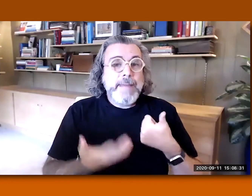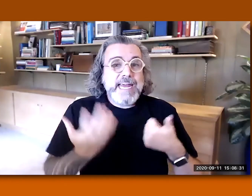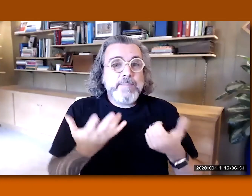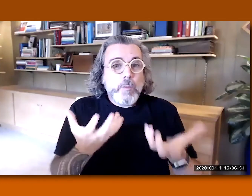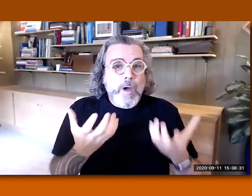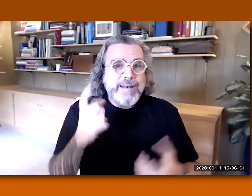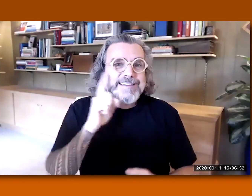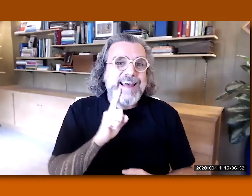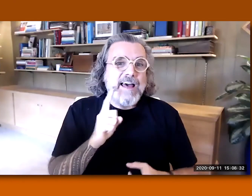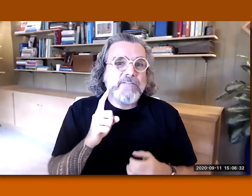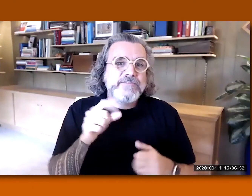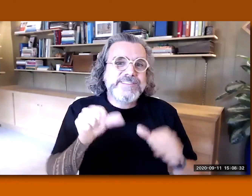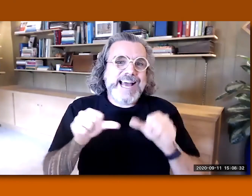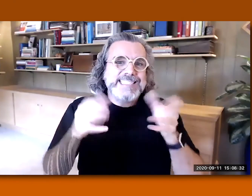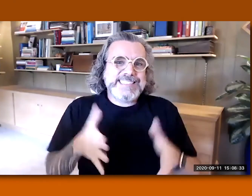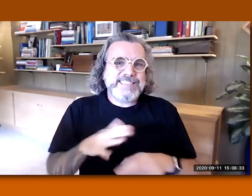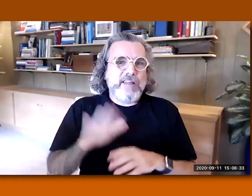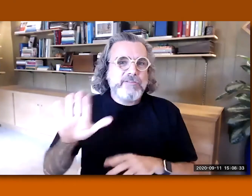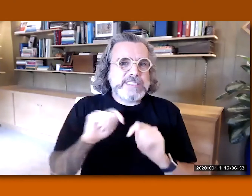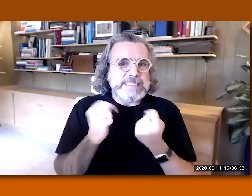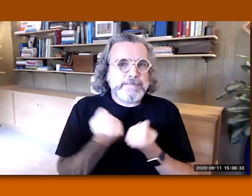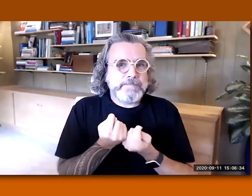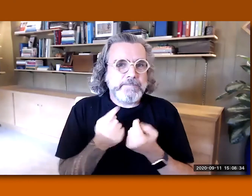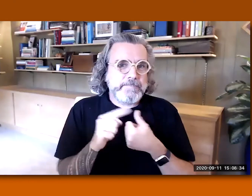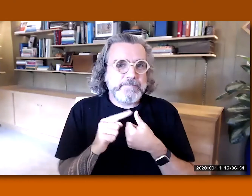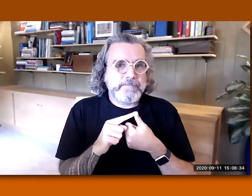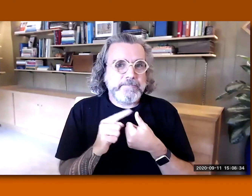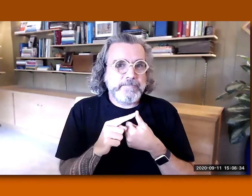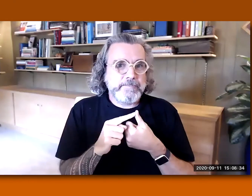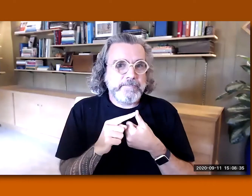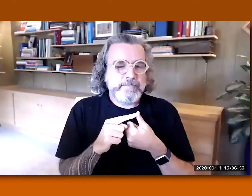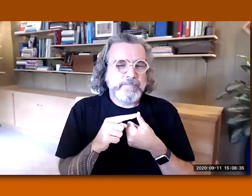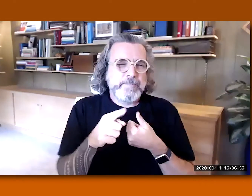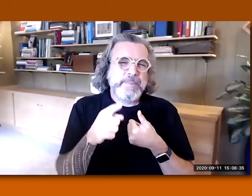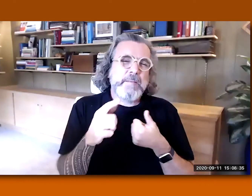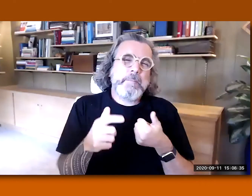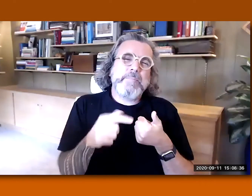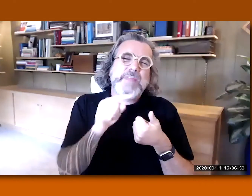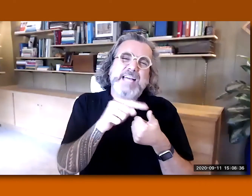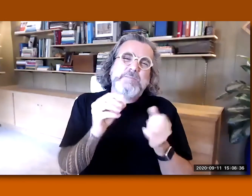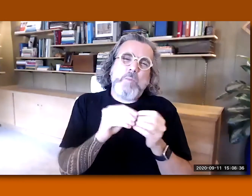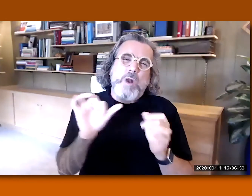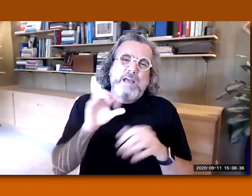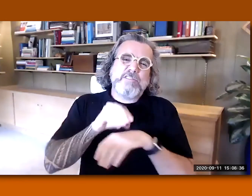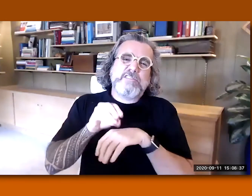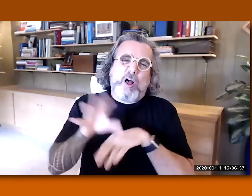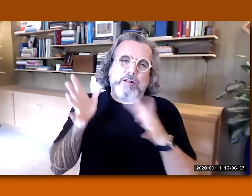or subawardee. Often, it may be, for example, they want a Deaf researcher or Deaf consultant.